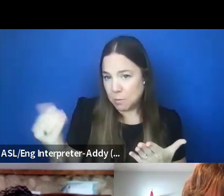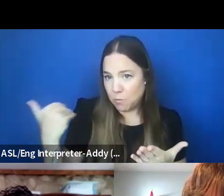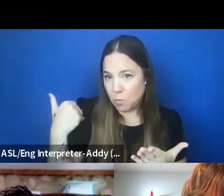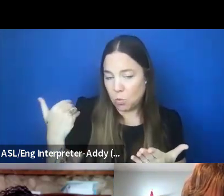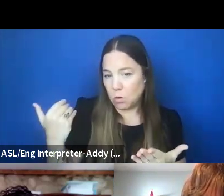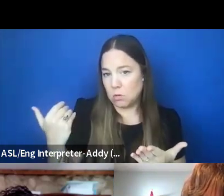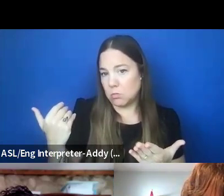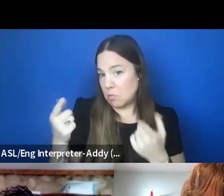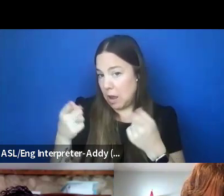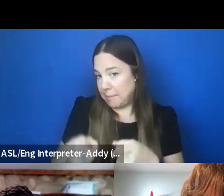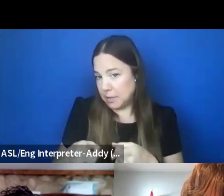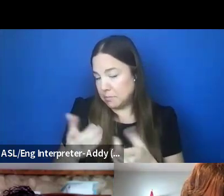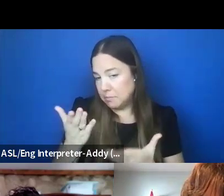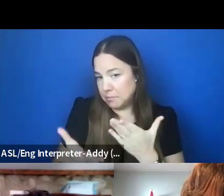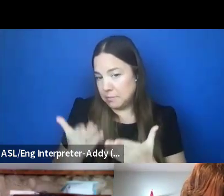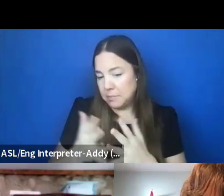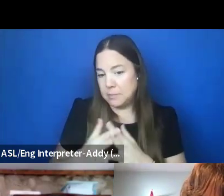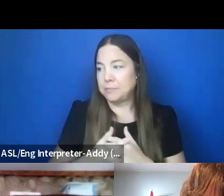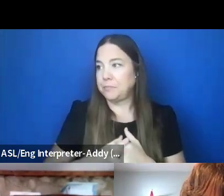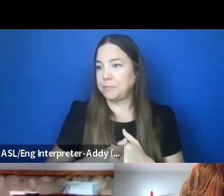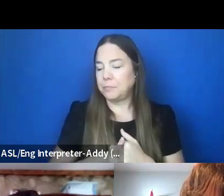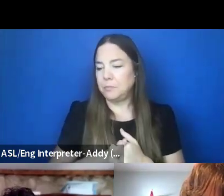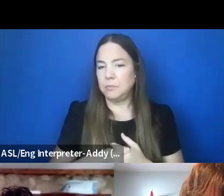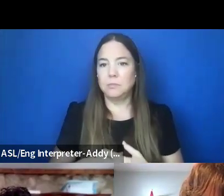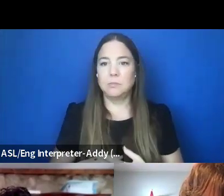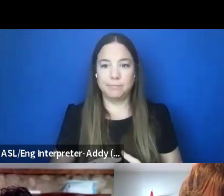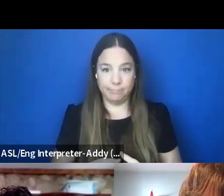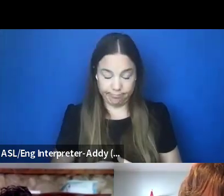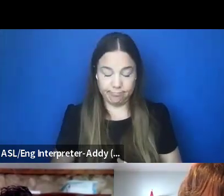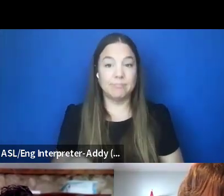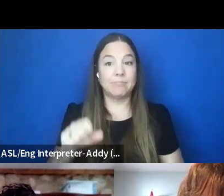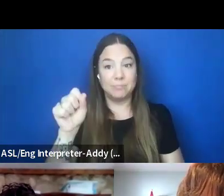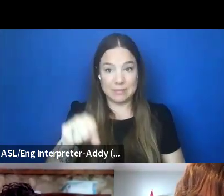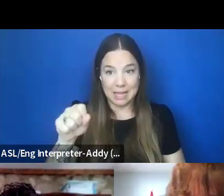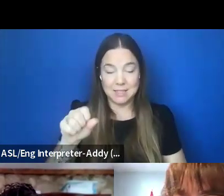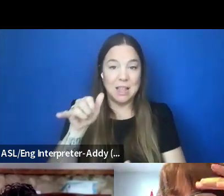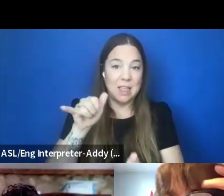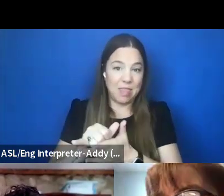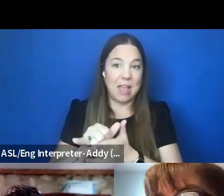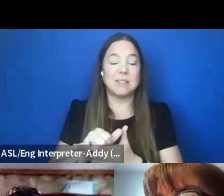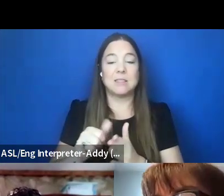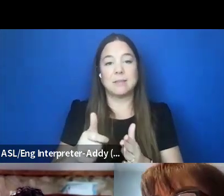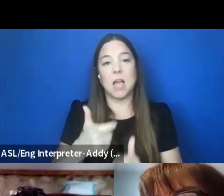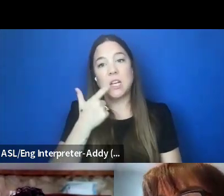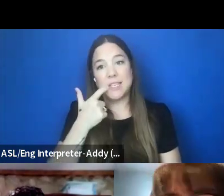Don Dew: happen and it yes, it is, and it's and it Don Dew: it's an addition. Don Dew: It can